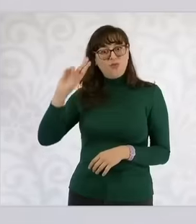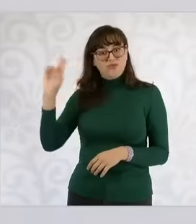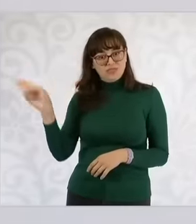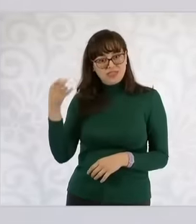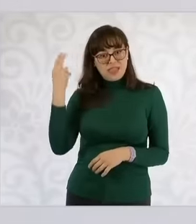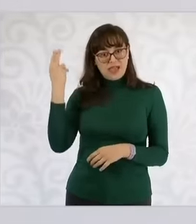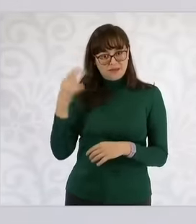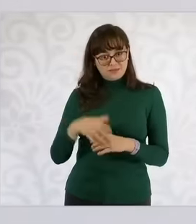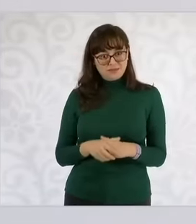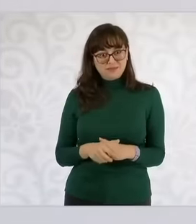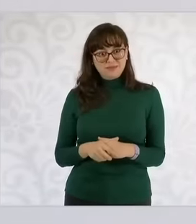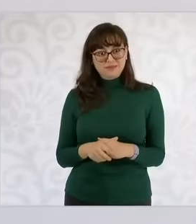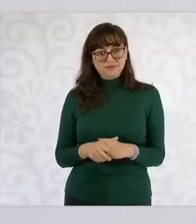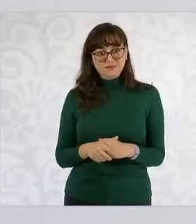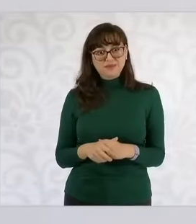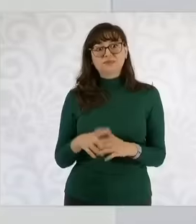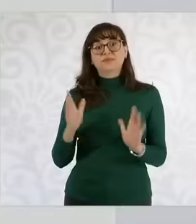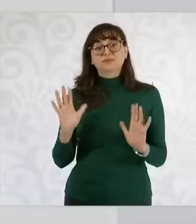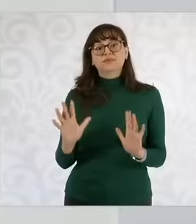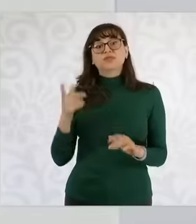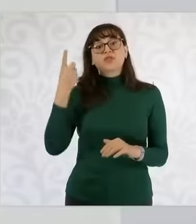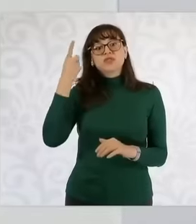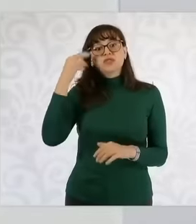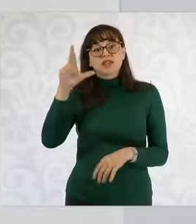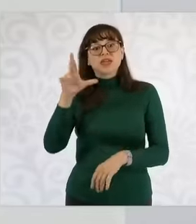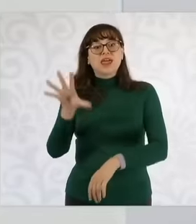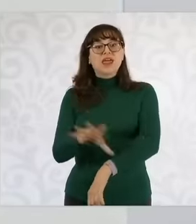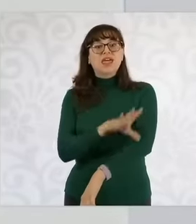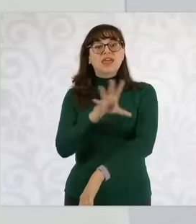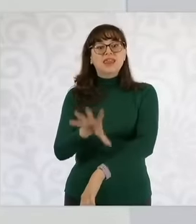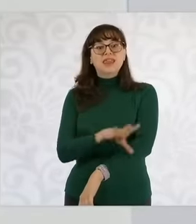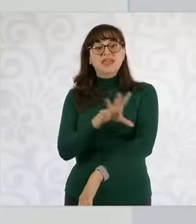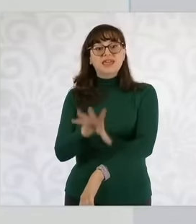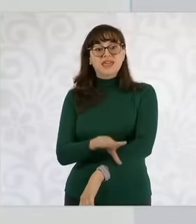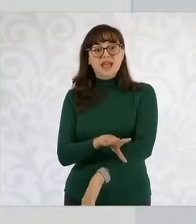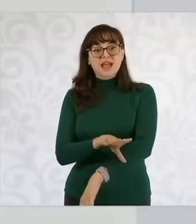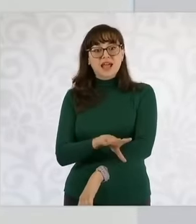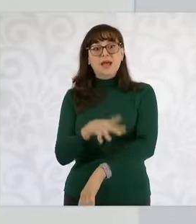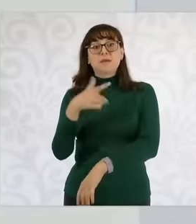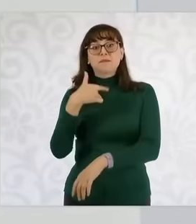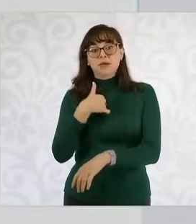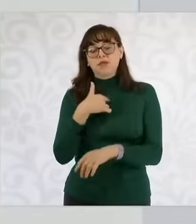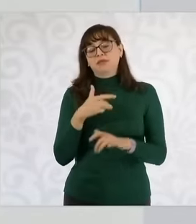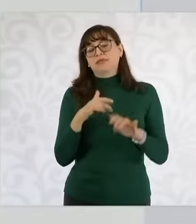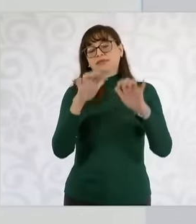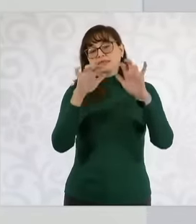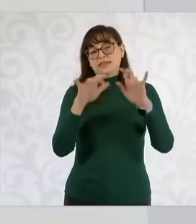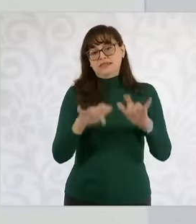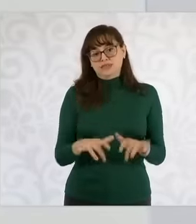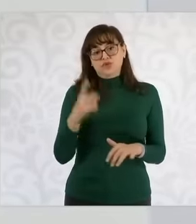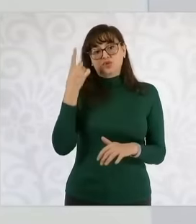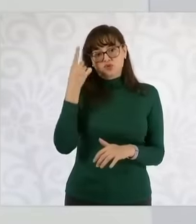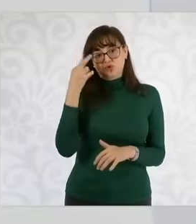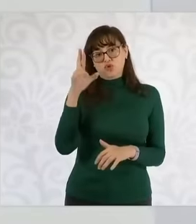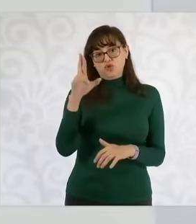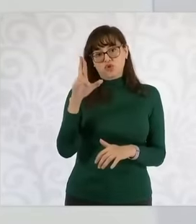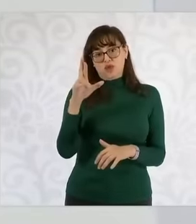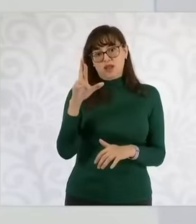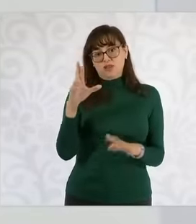Autonomous University of Mexico in energy engineering But I did all my doctoral thesis associated with a